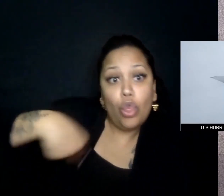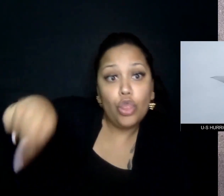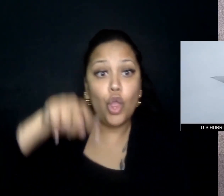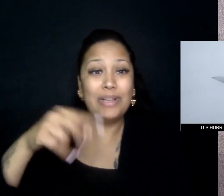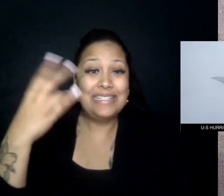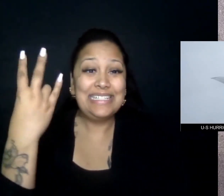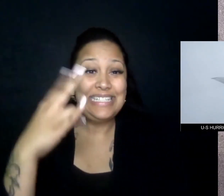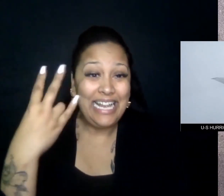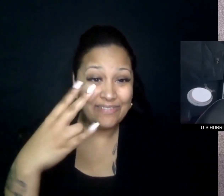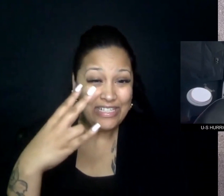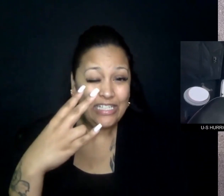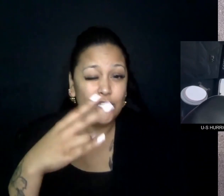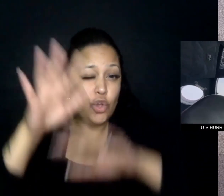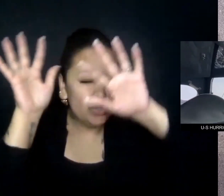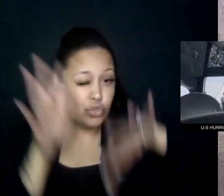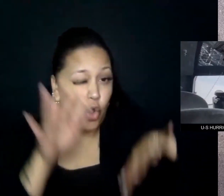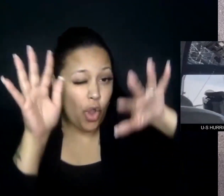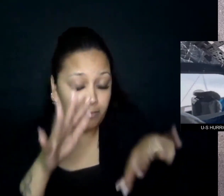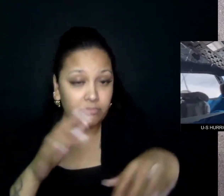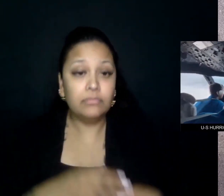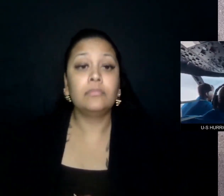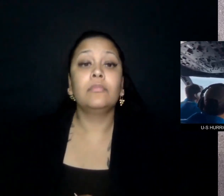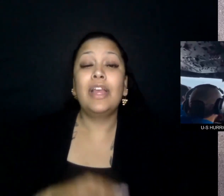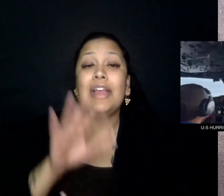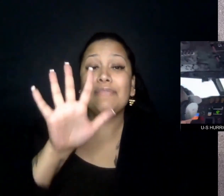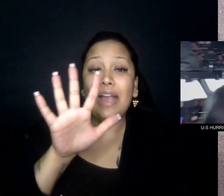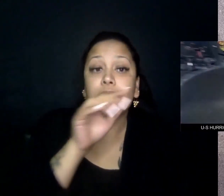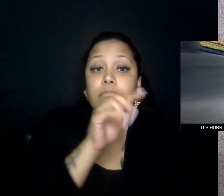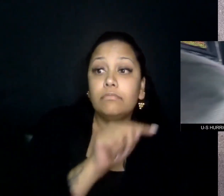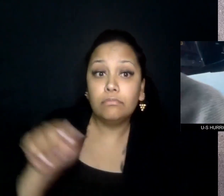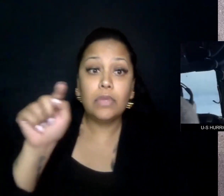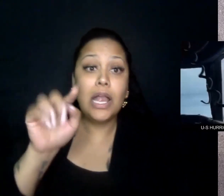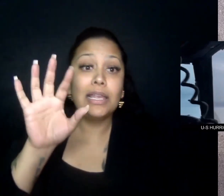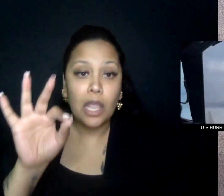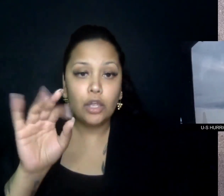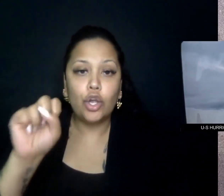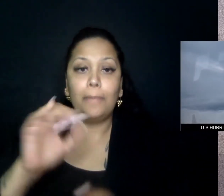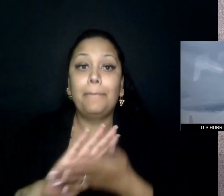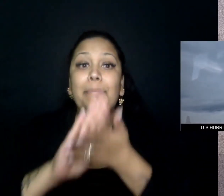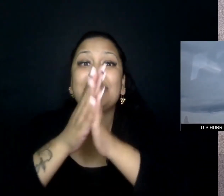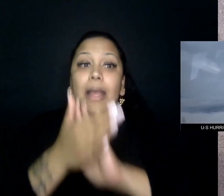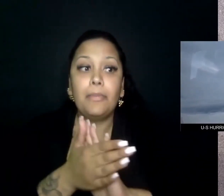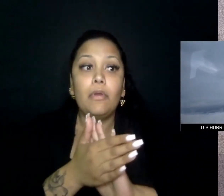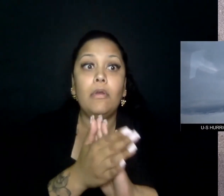Of those 17 storms, five to nine could become hurricanes